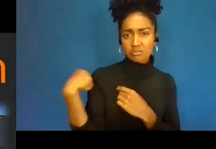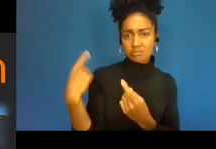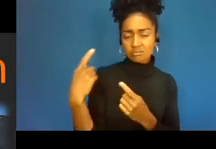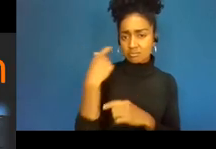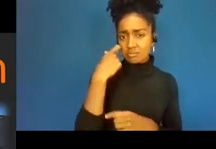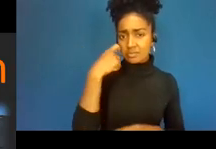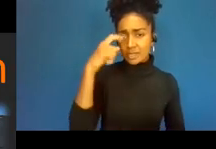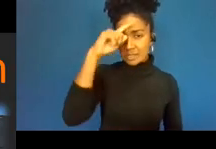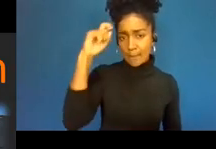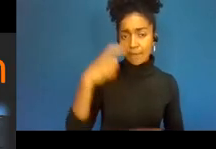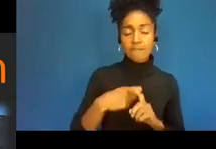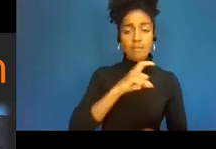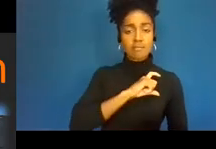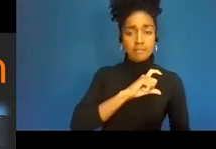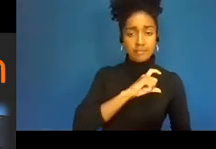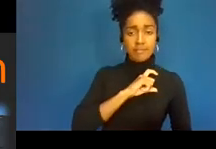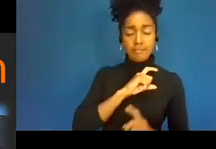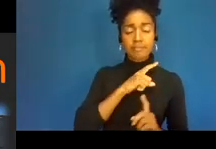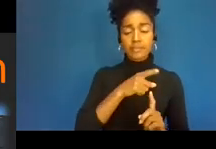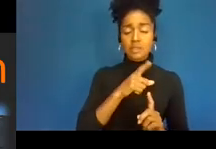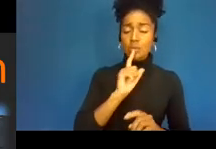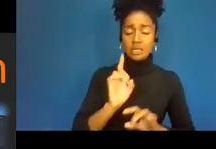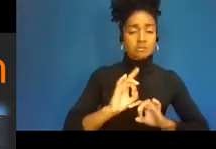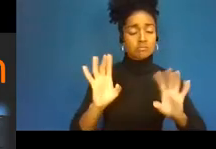in a very graphic portrayal there,